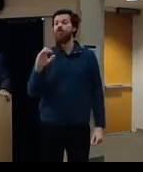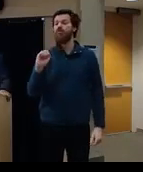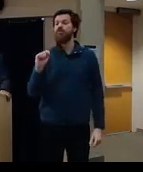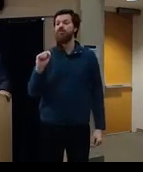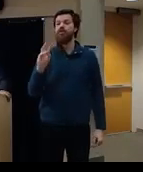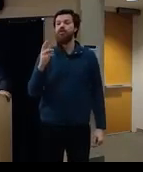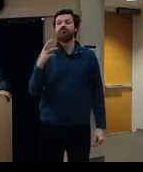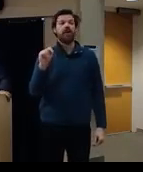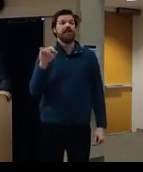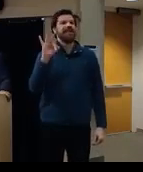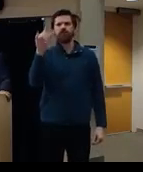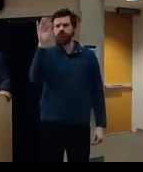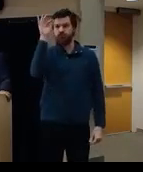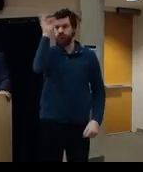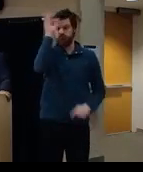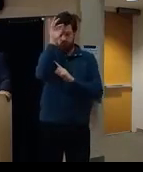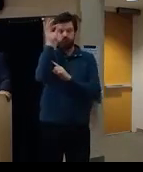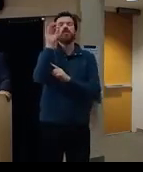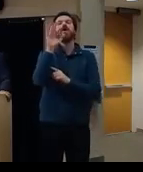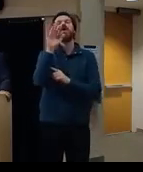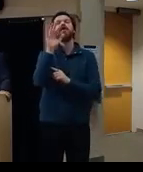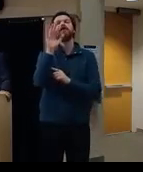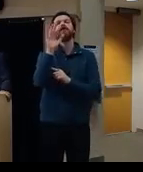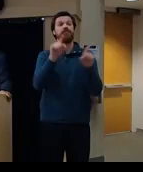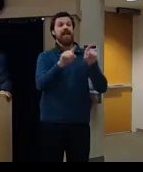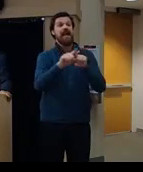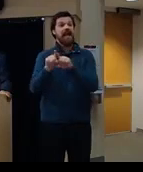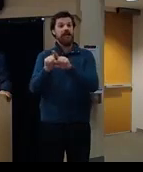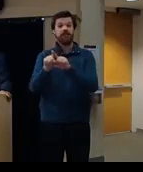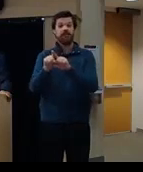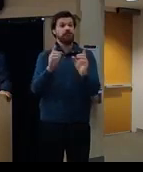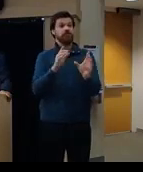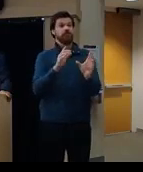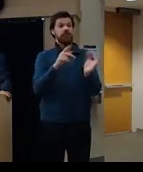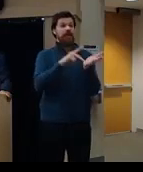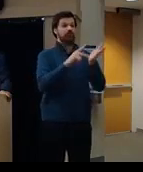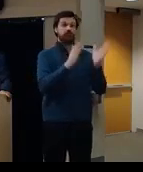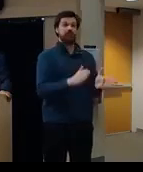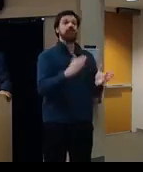if you hadn't heard of him um as a psychiatrist certainly if you are familiar with the Dread